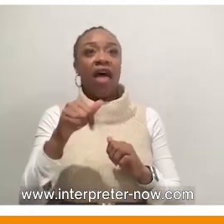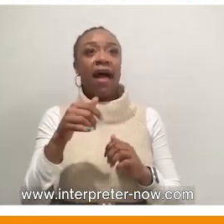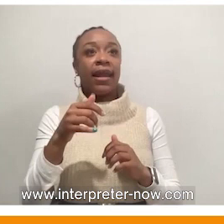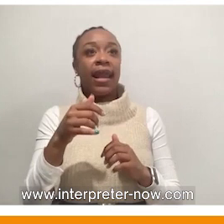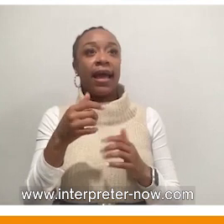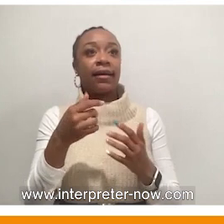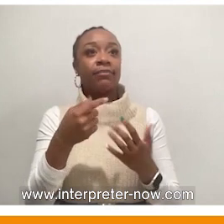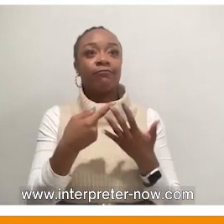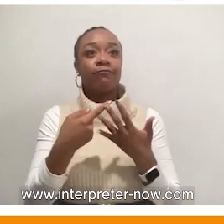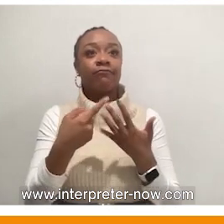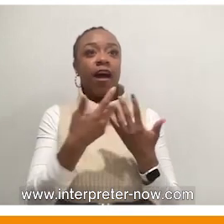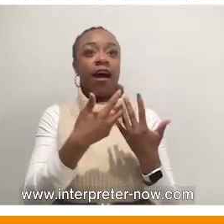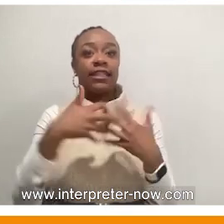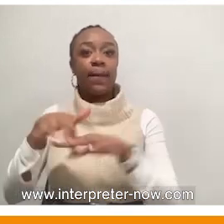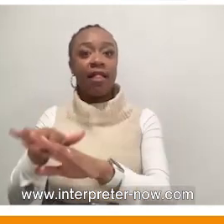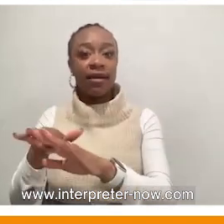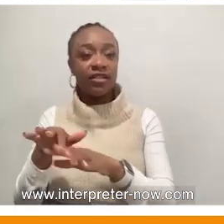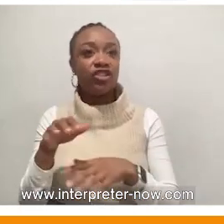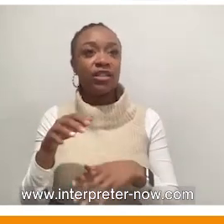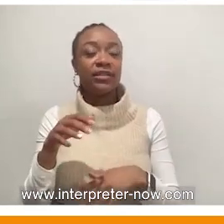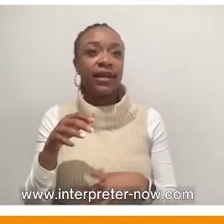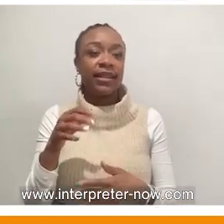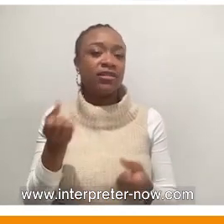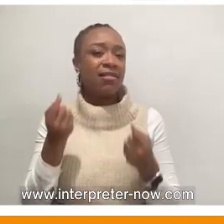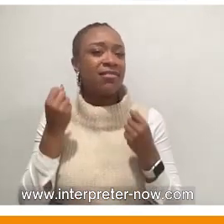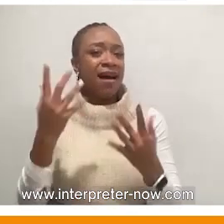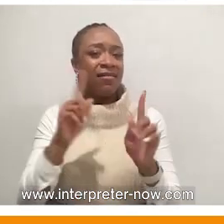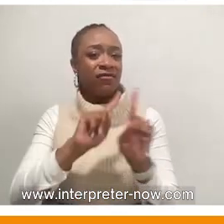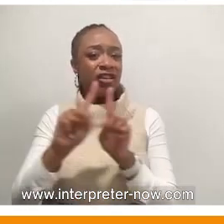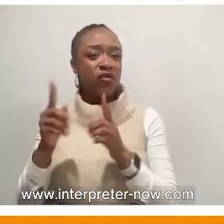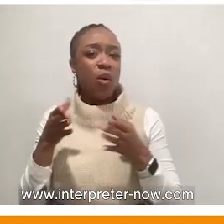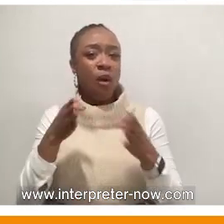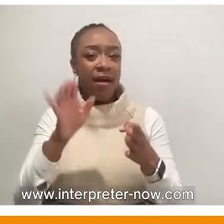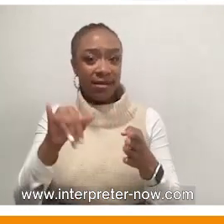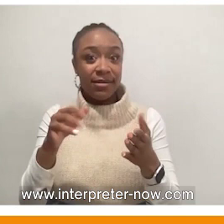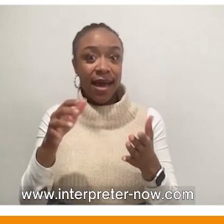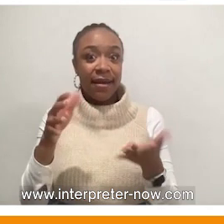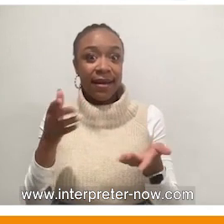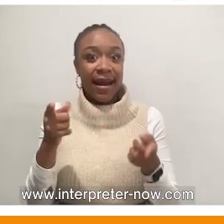That assimilation, there's a lot of ways that that can take hold on us.